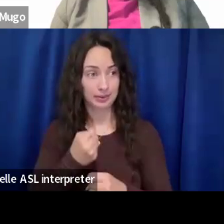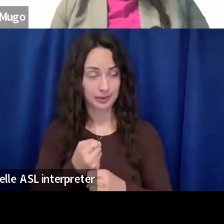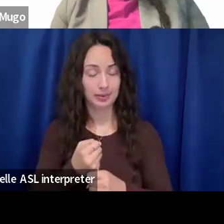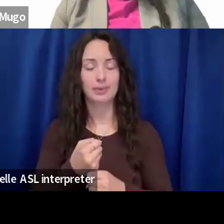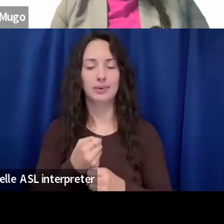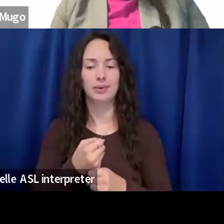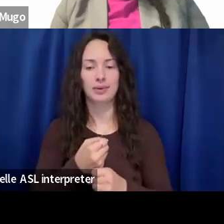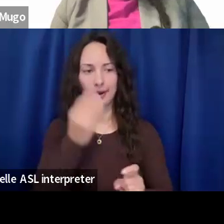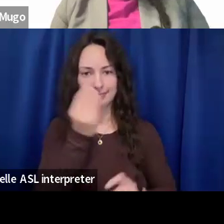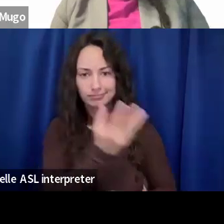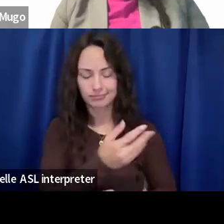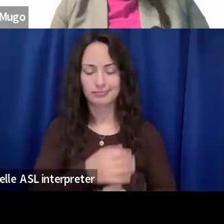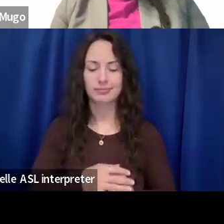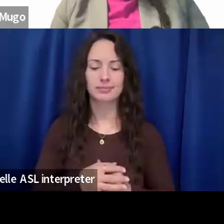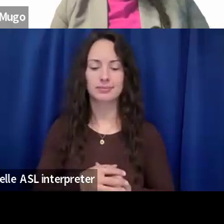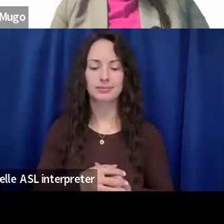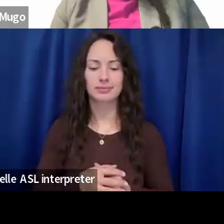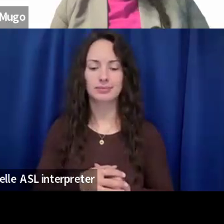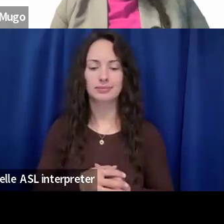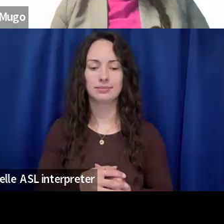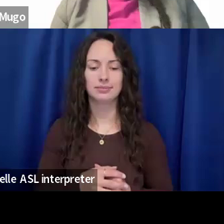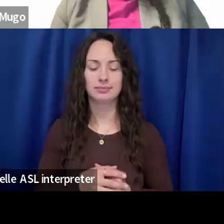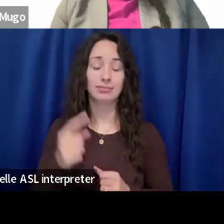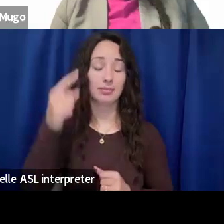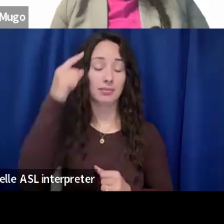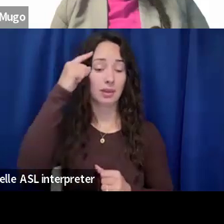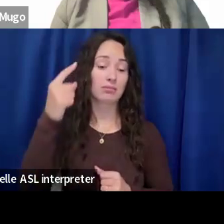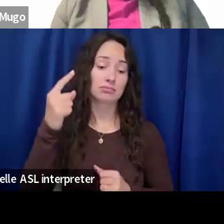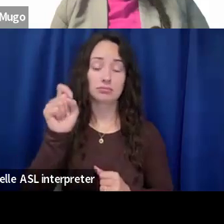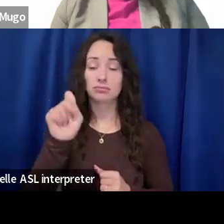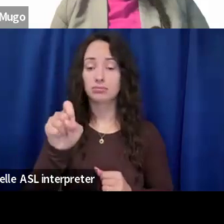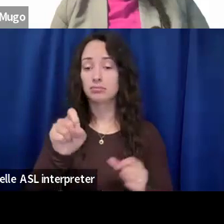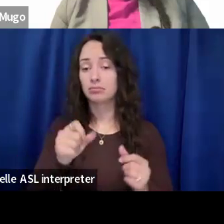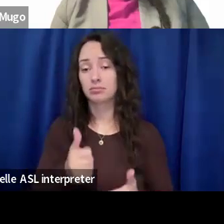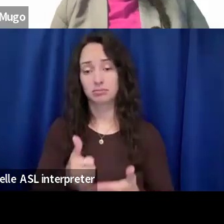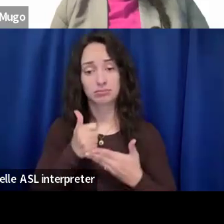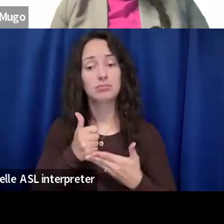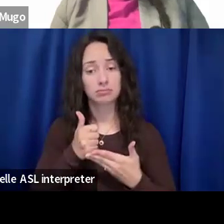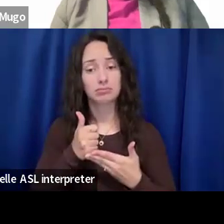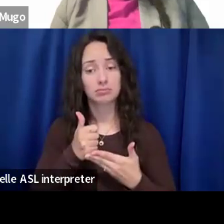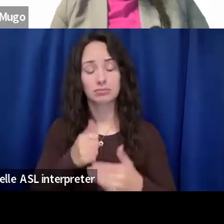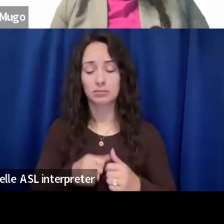And I thought that was very helpful. A lot of times when we had these monthly meetings